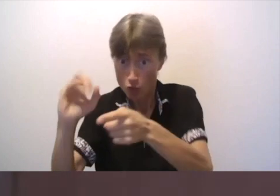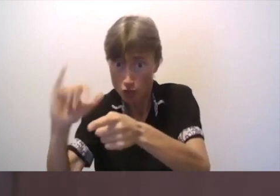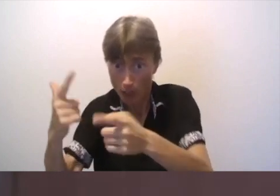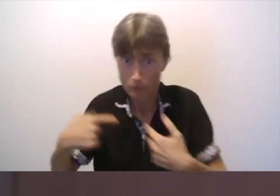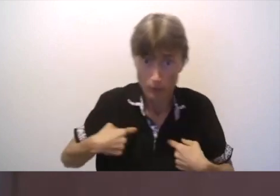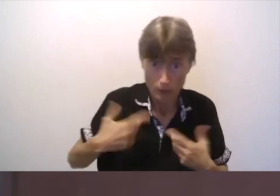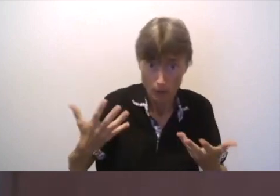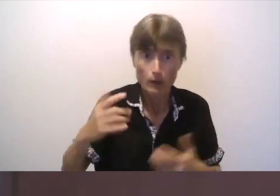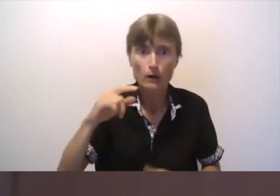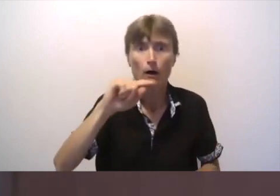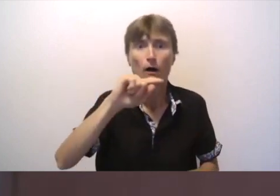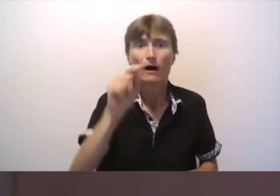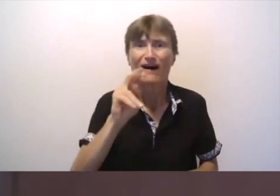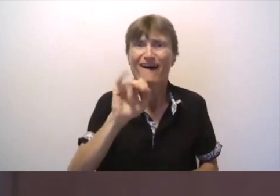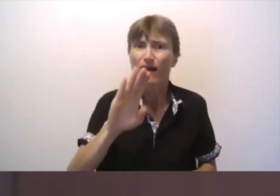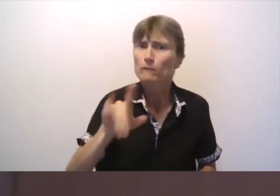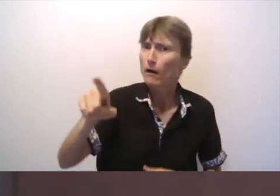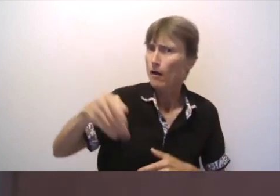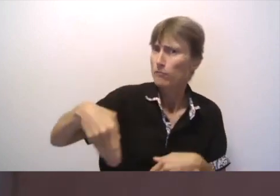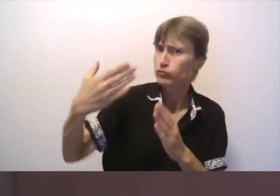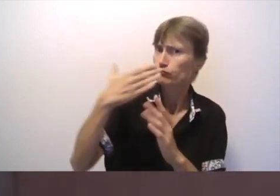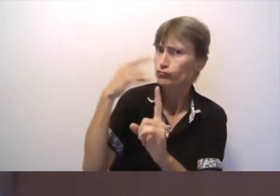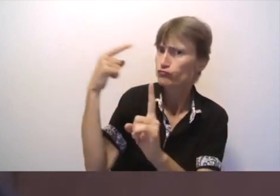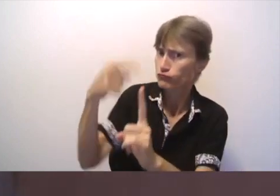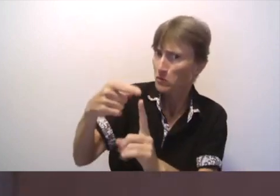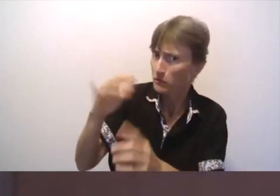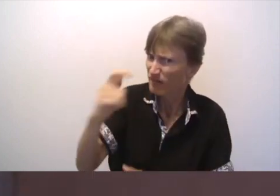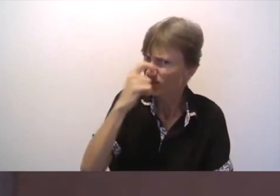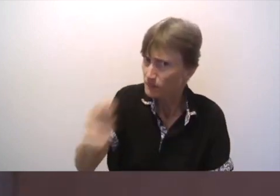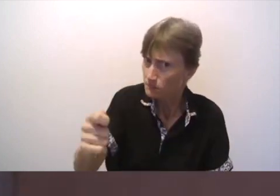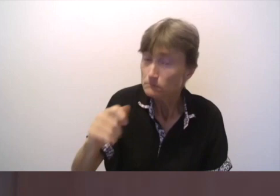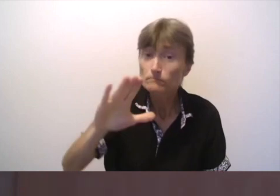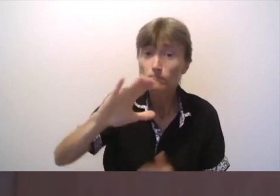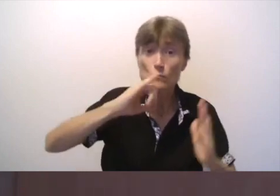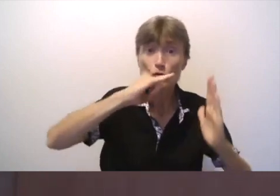yeah it's really interesting because um the the arts has actually been collapsed